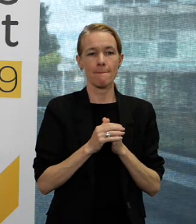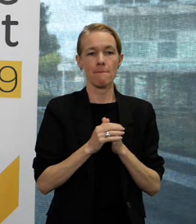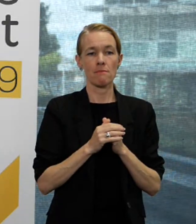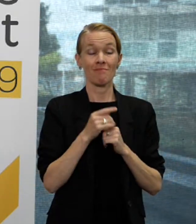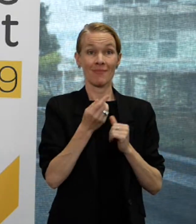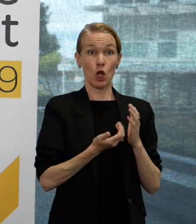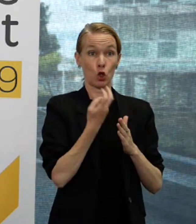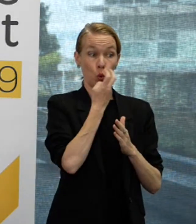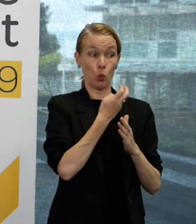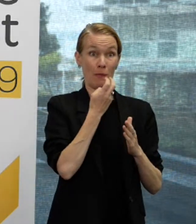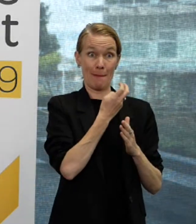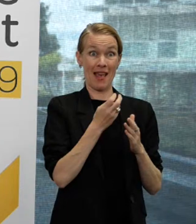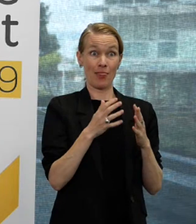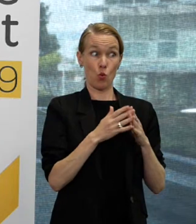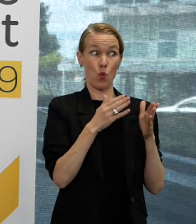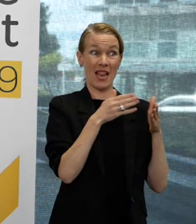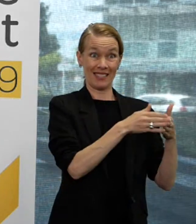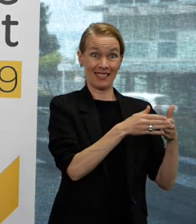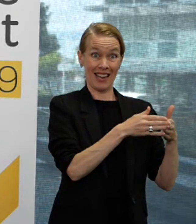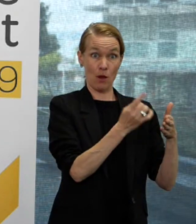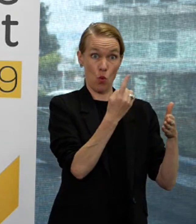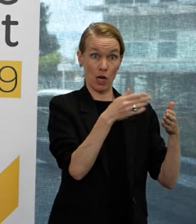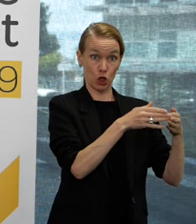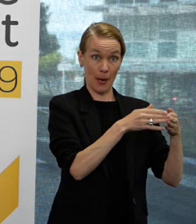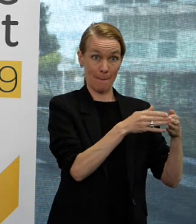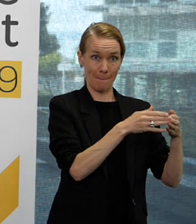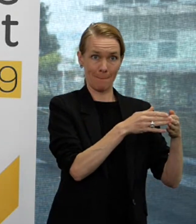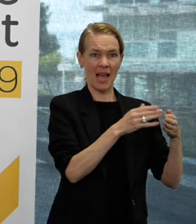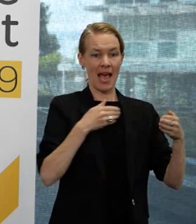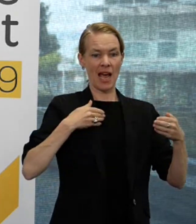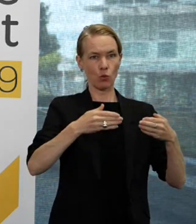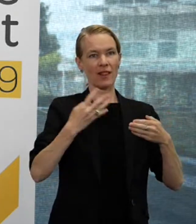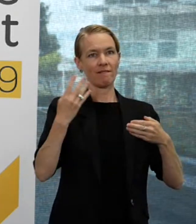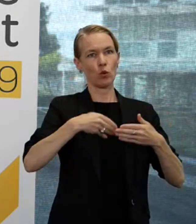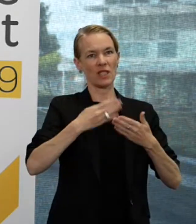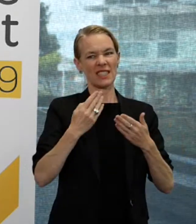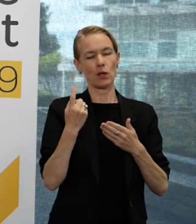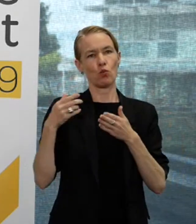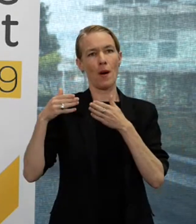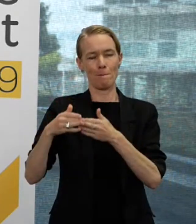there's just one other vessel on that previous 14 day period. Good, thank you very much.